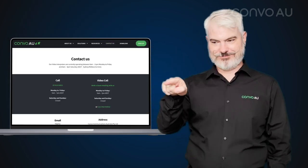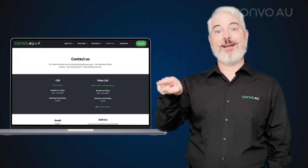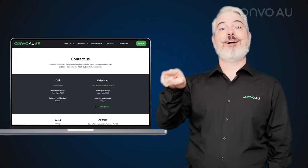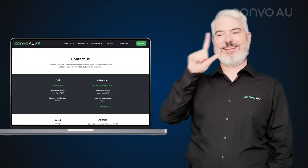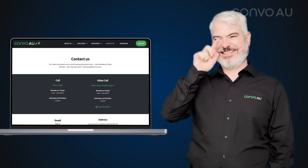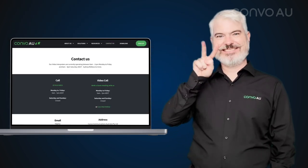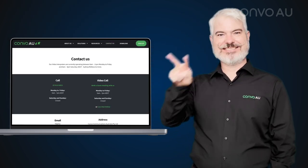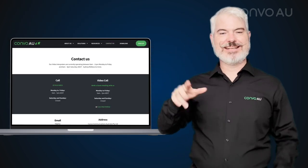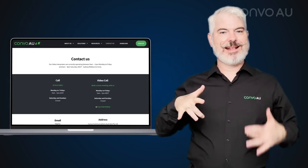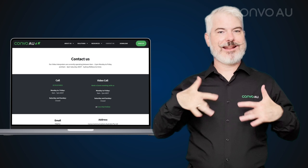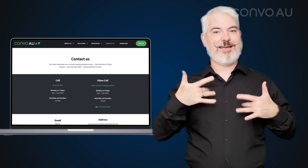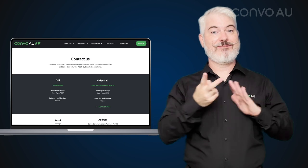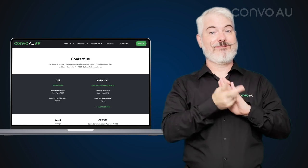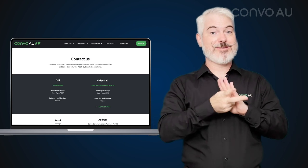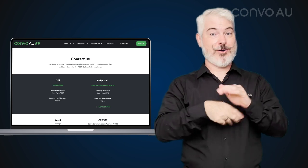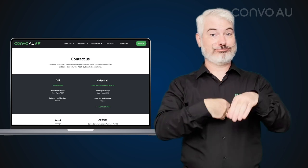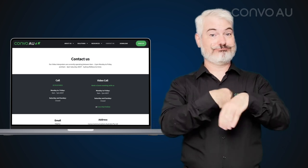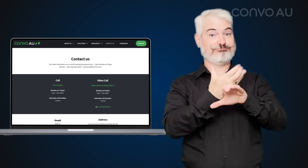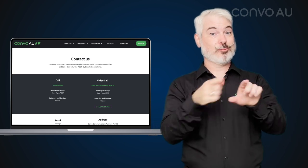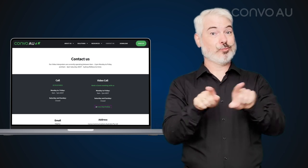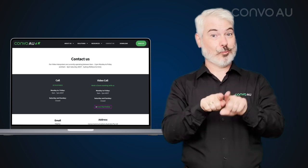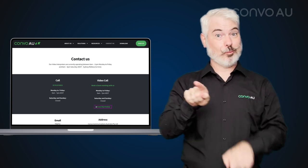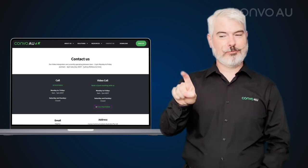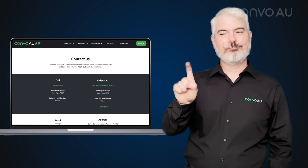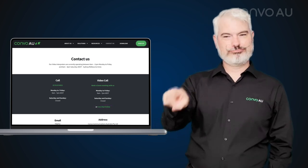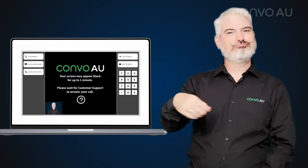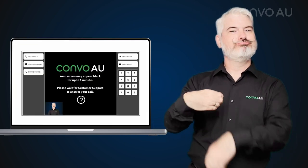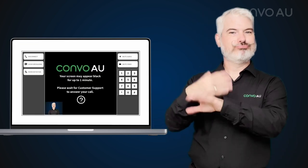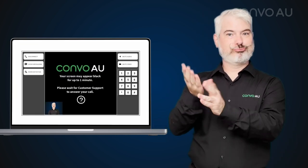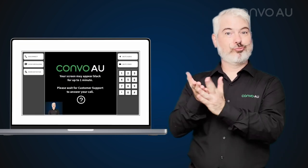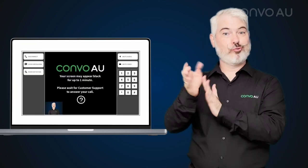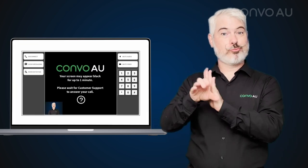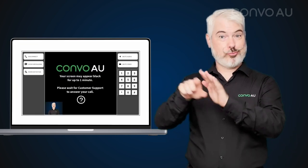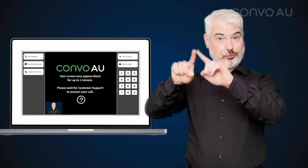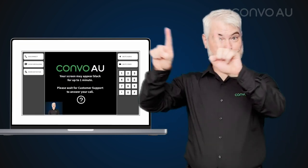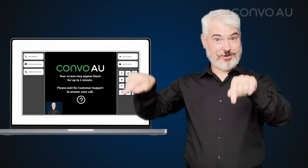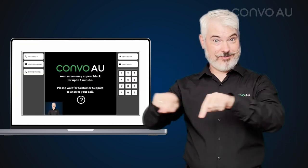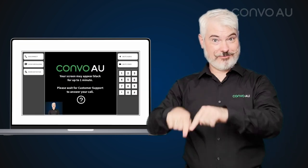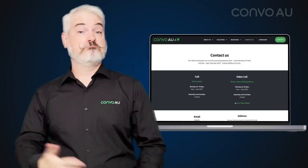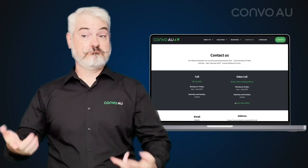and click on Live Chat Online to video call us through your web browser on your computer.